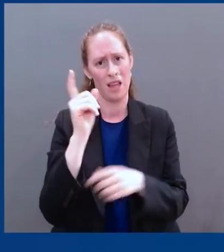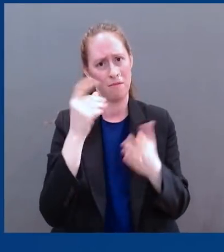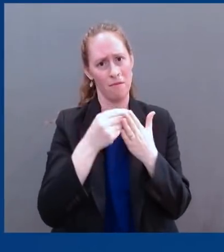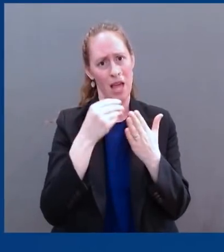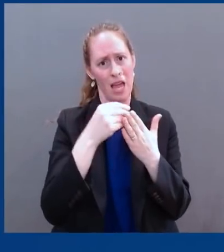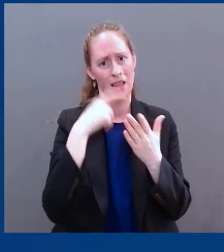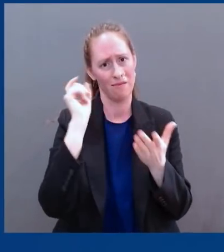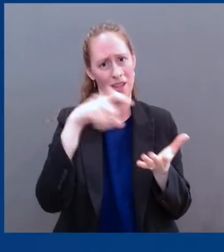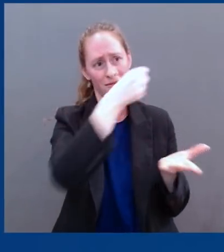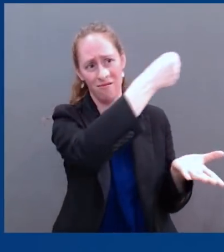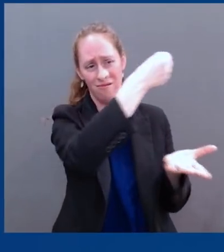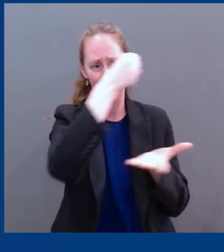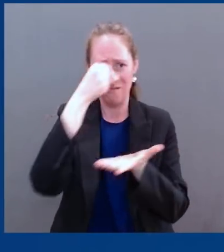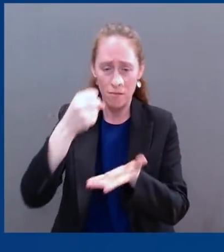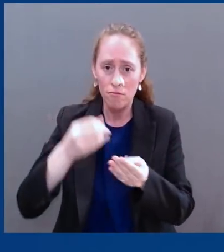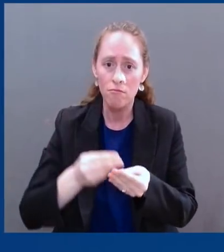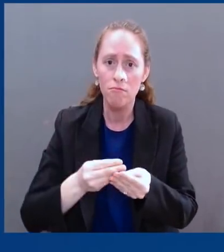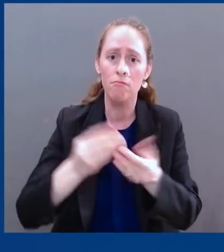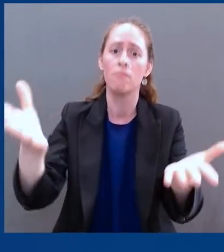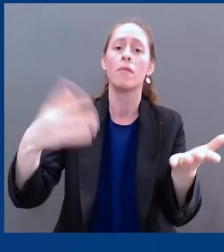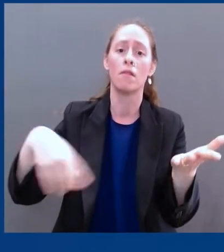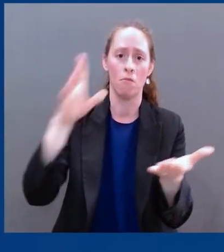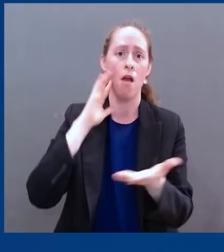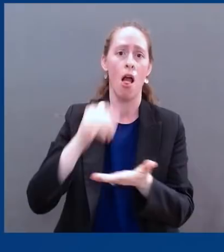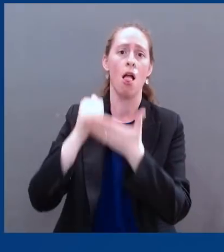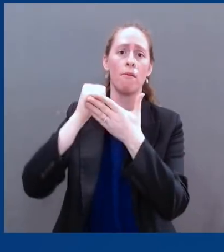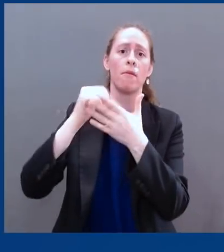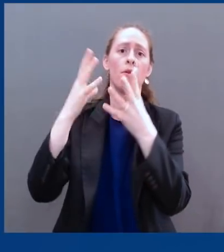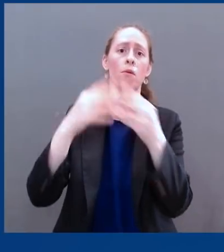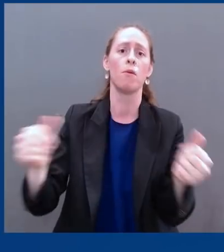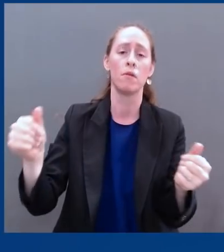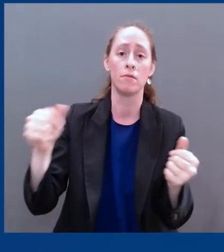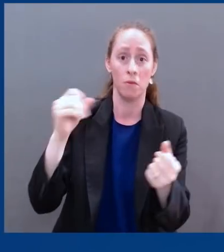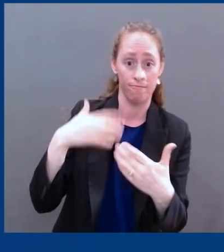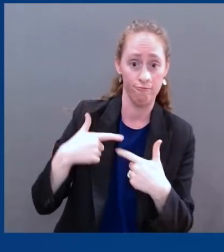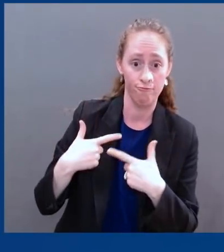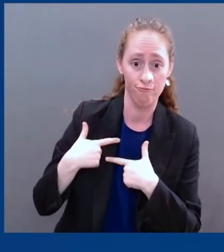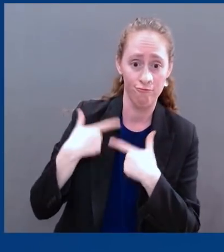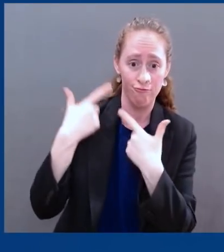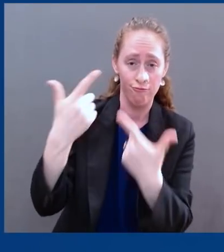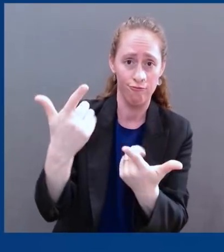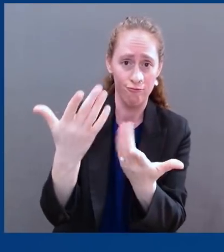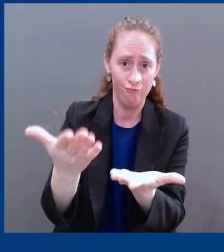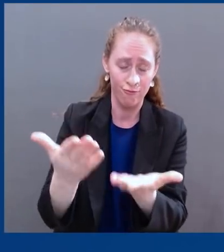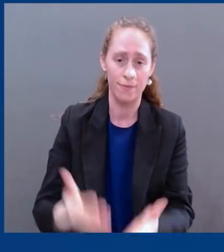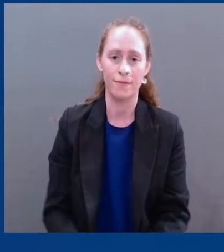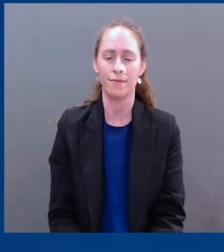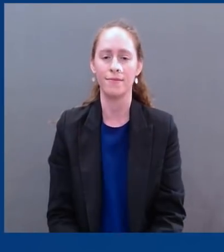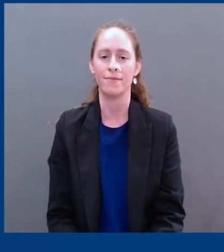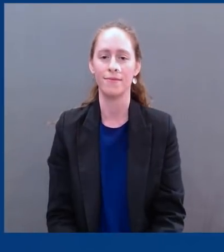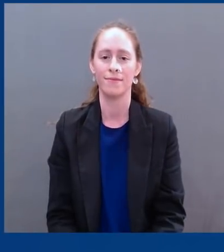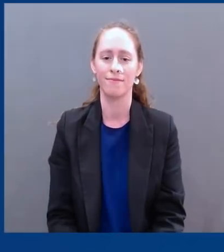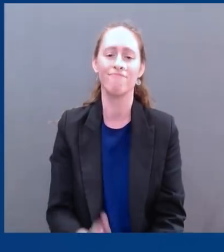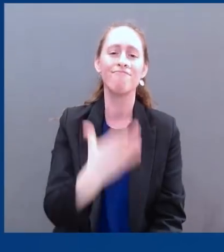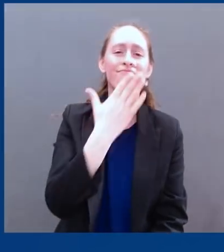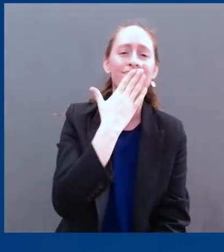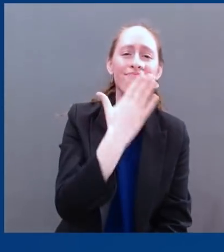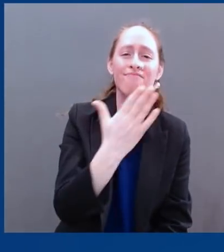We'll start with Dr. Walensky. Dr. Walensky? Dr. Walensky: Thank you, Jeff. And good afternoon everyone. I'm delighted to be back with you this week.